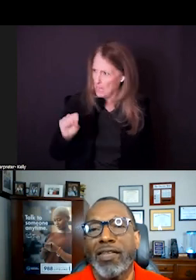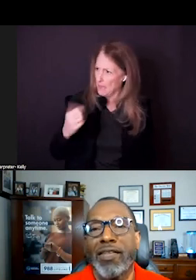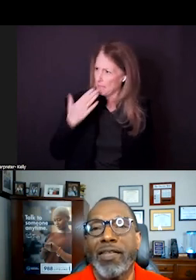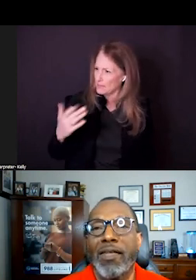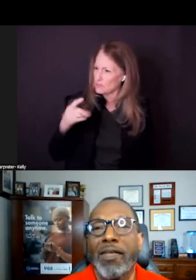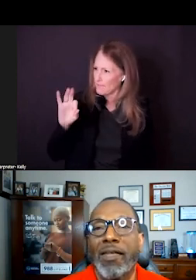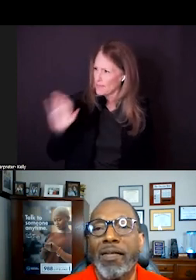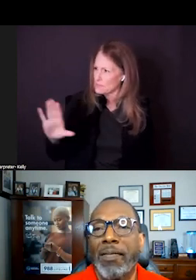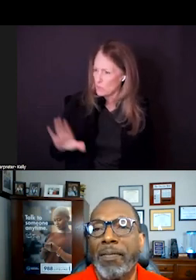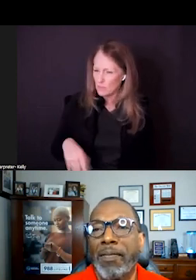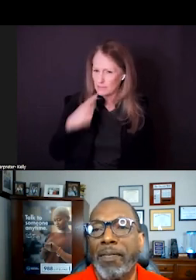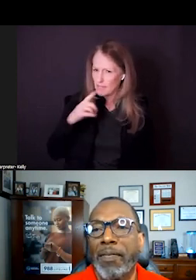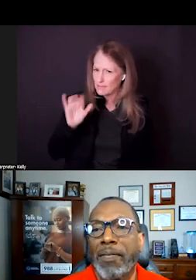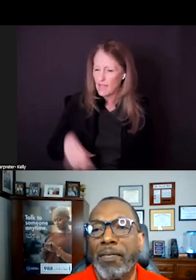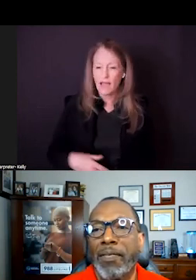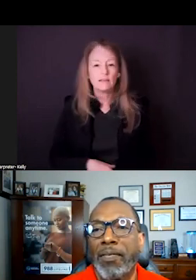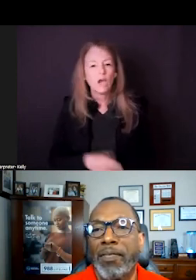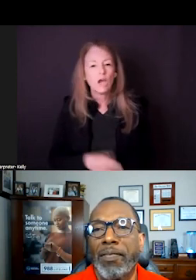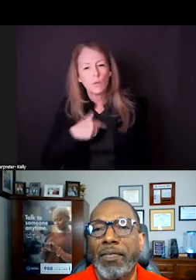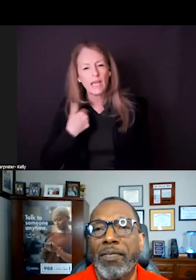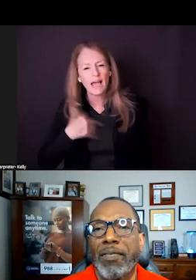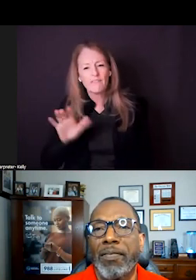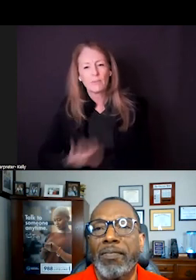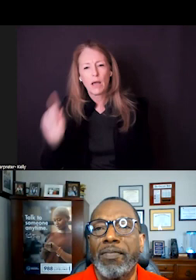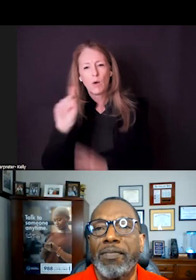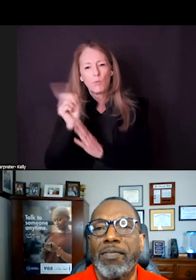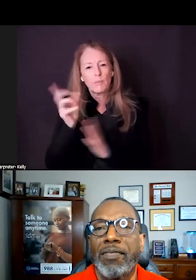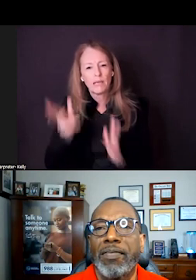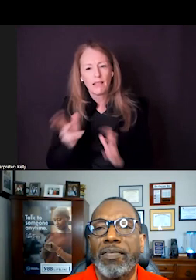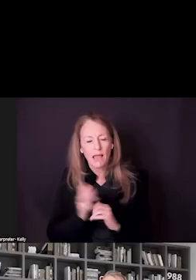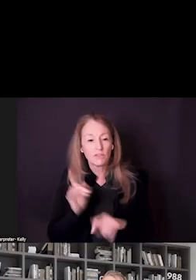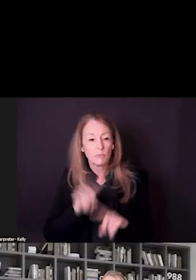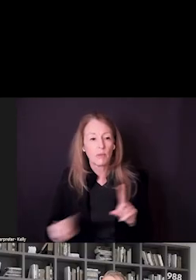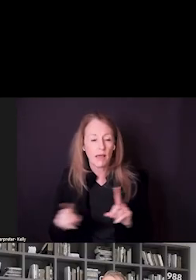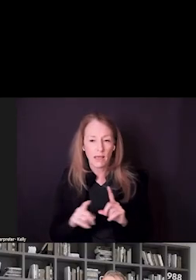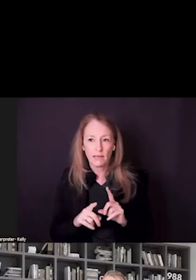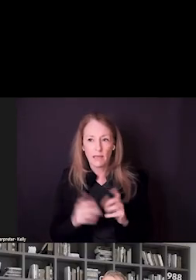WE HAVE ABOUT A MINUTE, BUT I WOULD LOVE FOR YOU AND